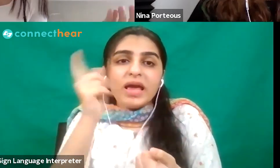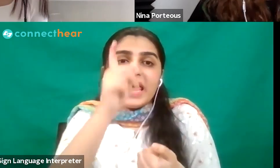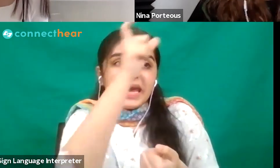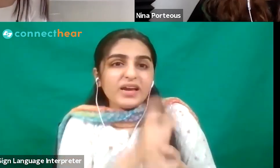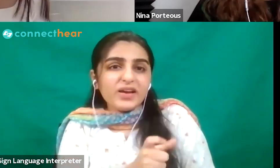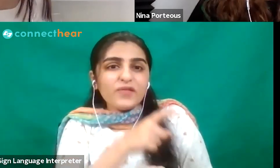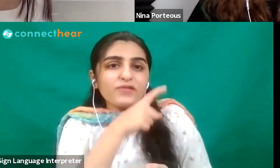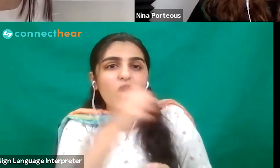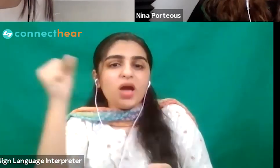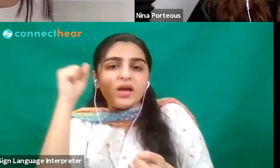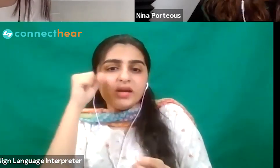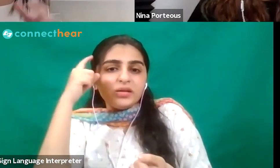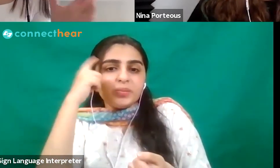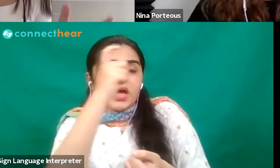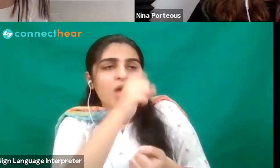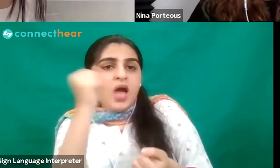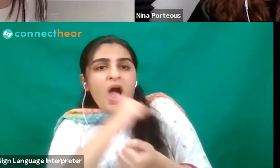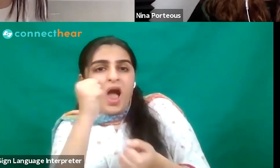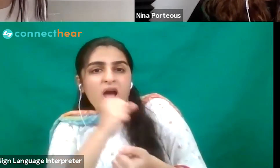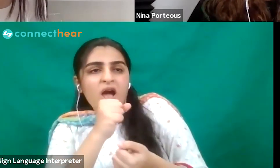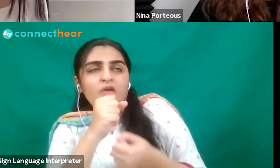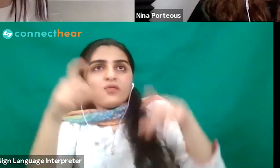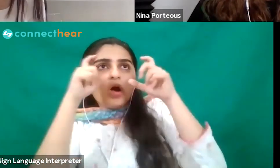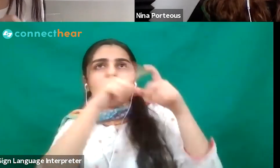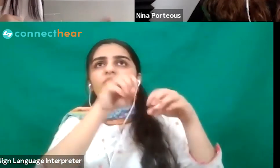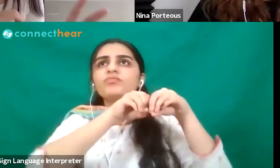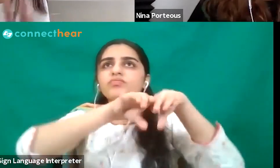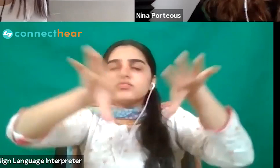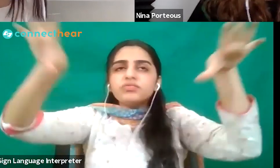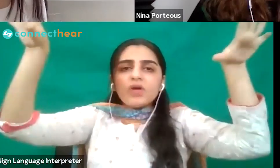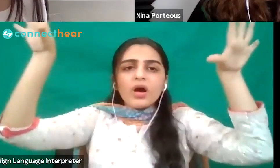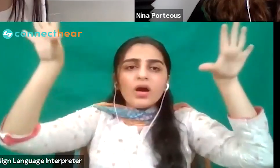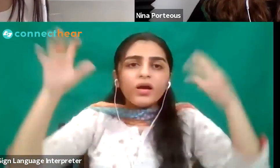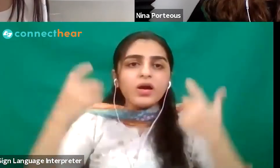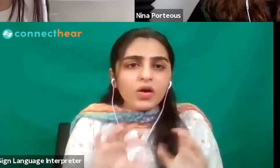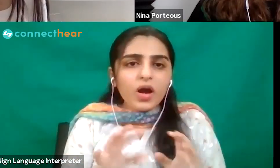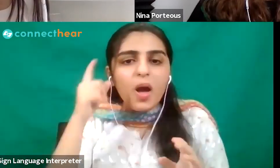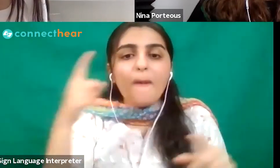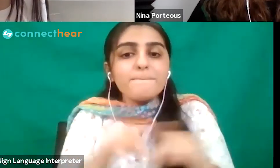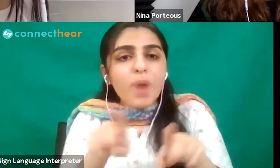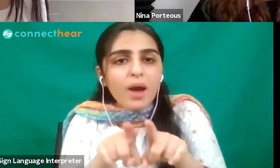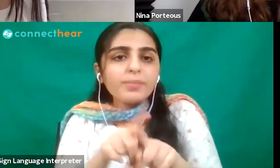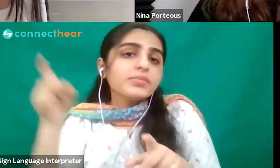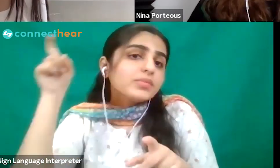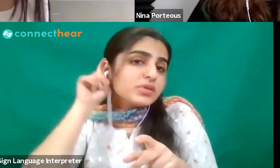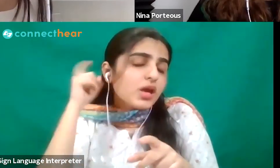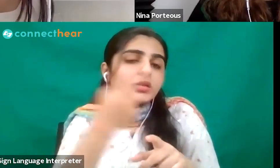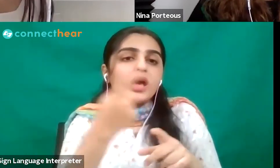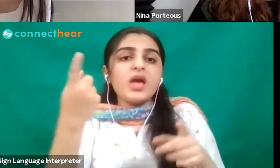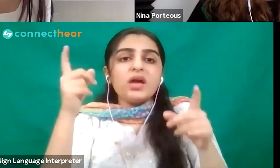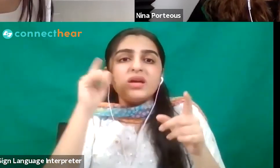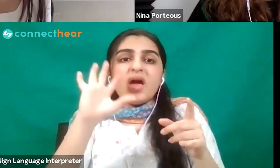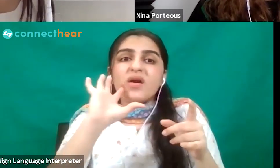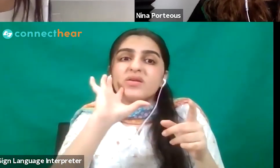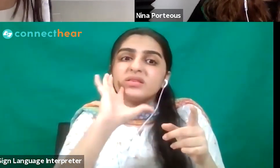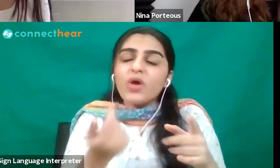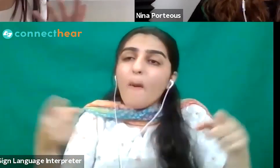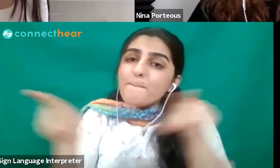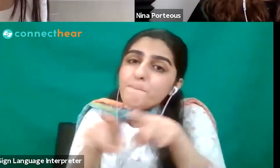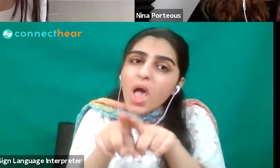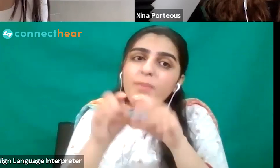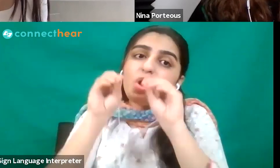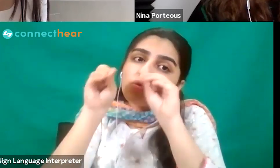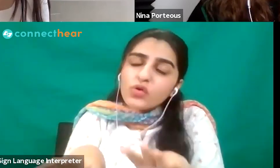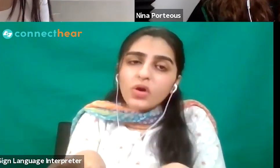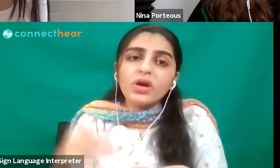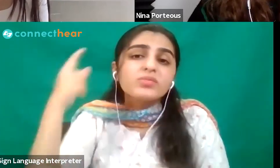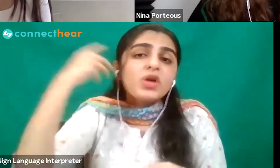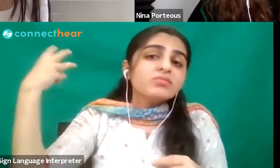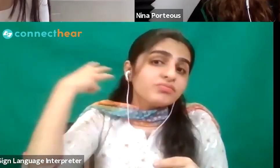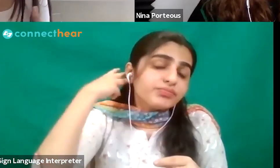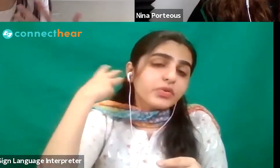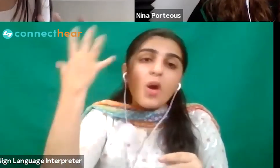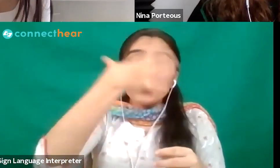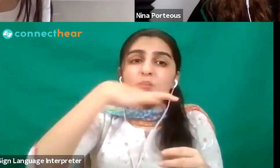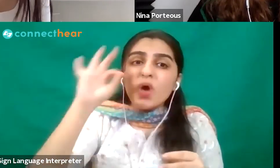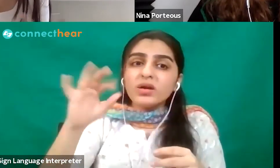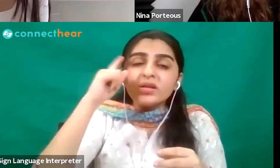It's like that but 10 times more. Because we get so used to seeing in peace and quiet and the moment you the hearing aids on everything was so noisy.